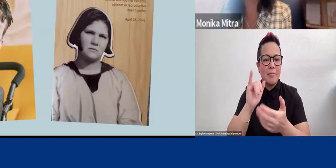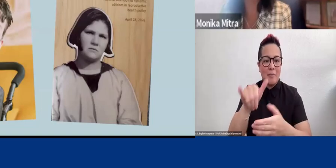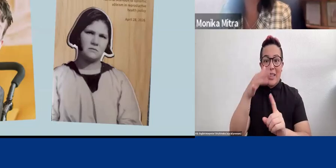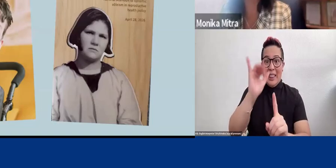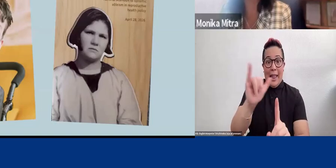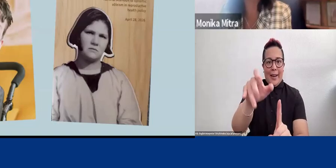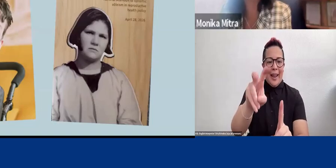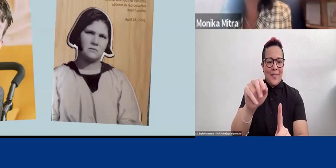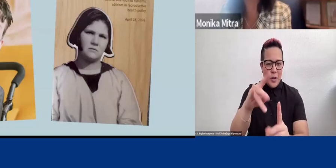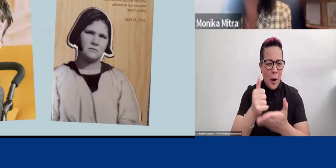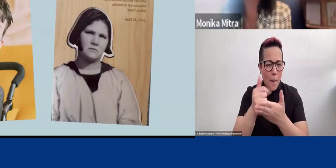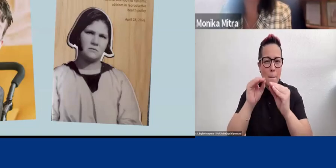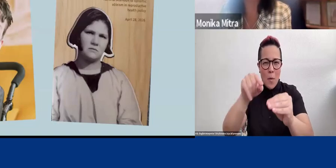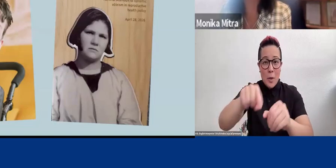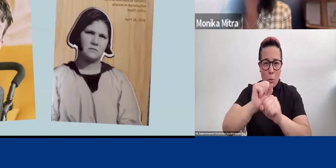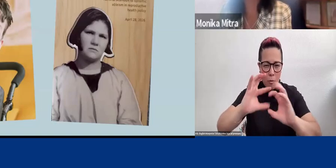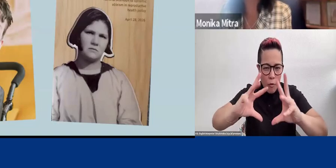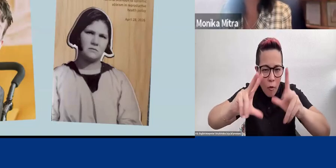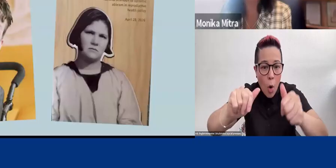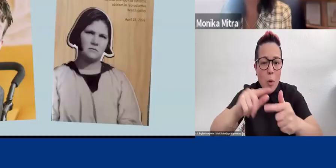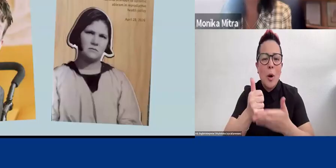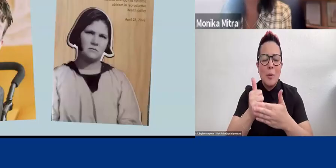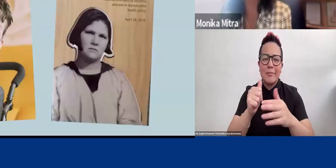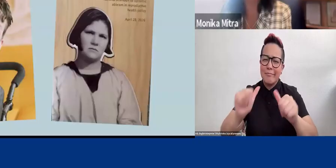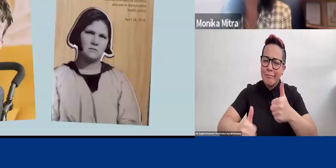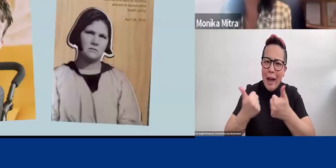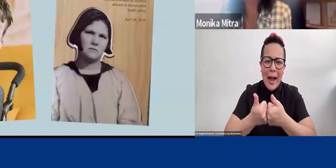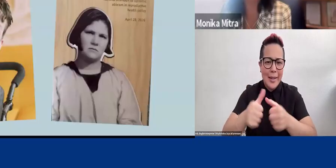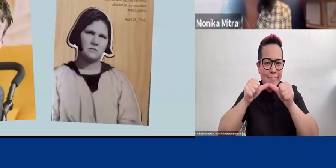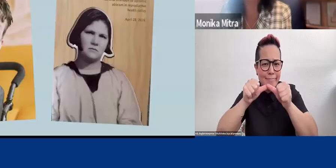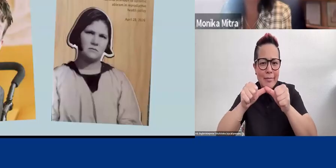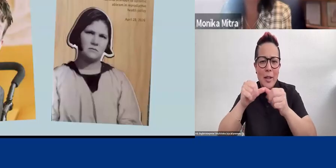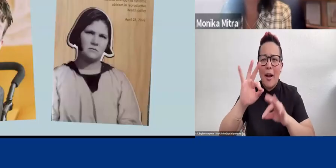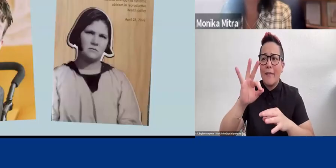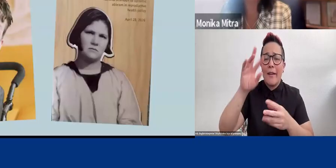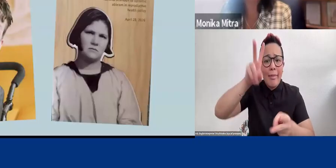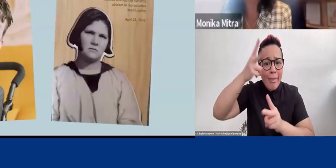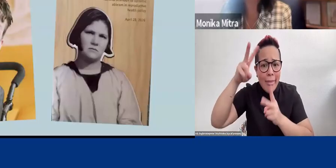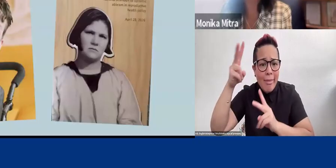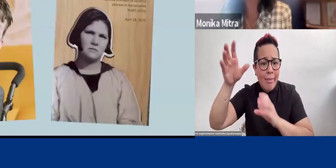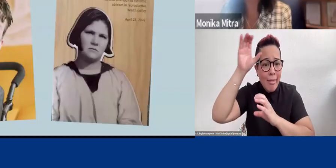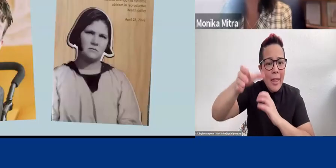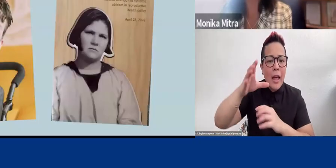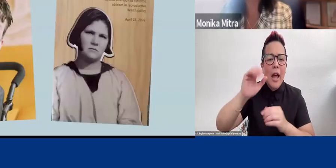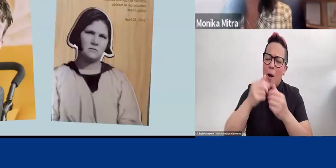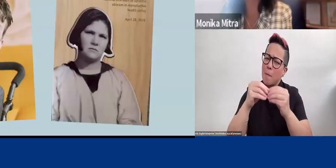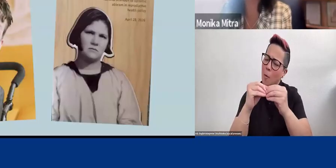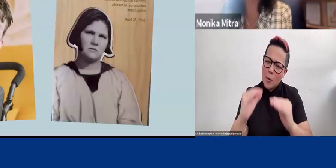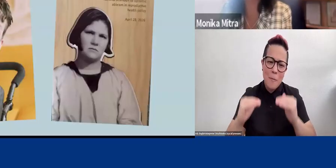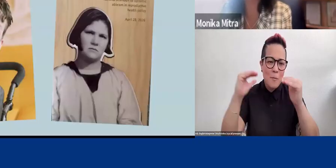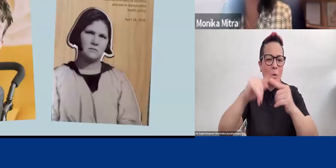understanding of disability, autonomy, and reproductive rights. It is now my pleasure to introduce